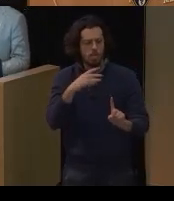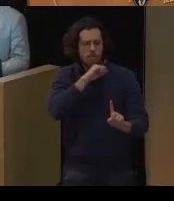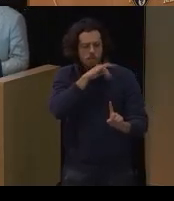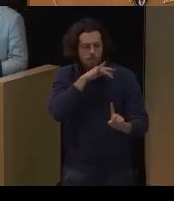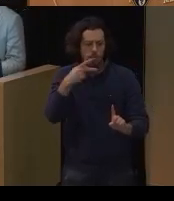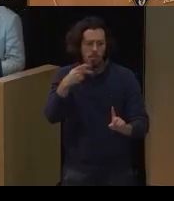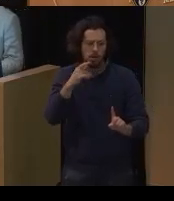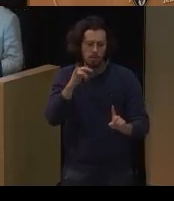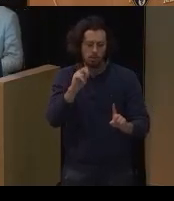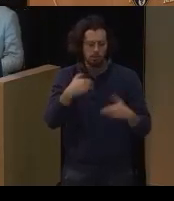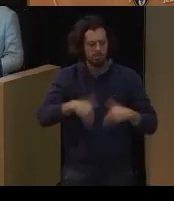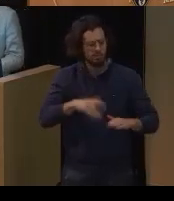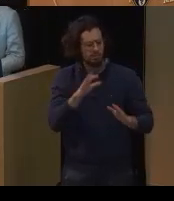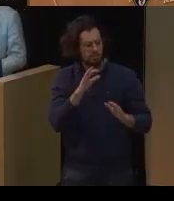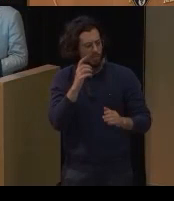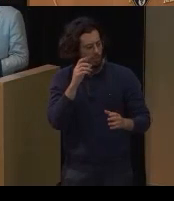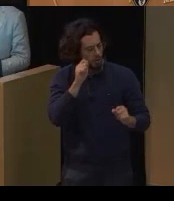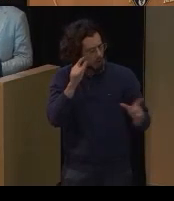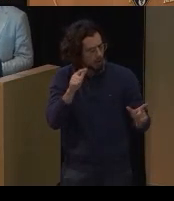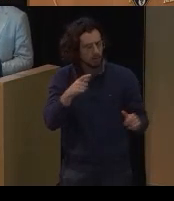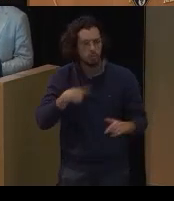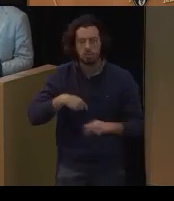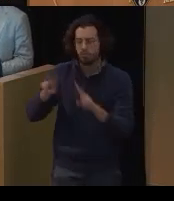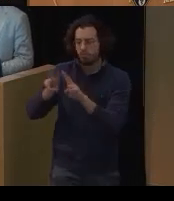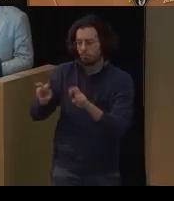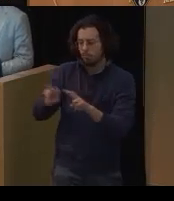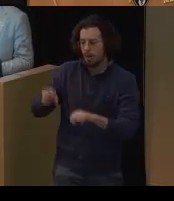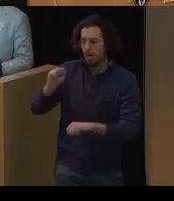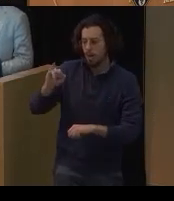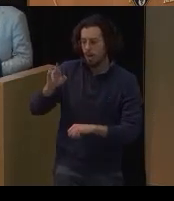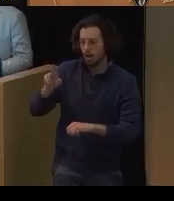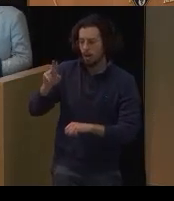up this finding by conducting a meta-analysis on the association between air pollution and risk